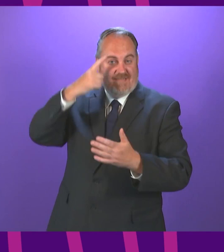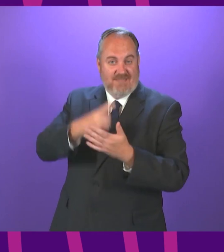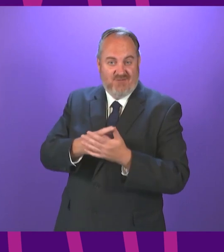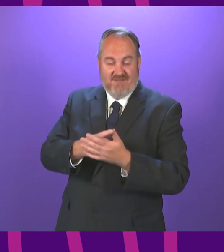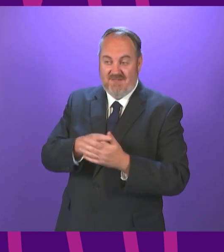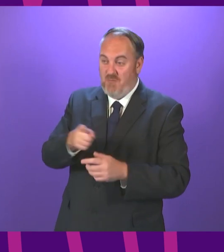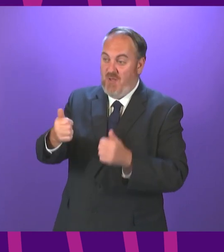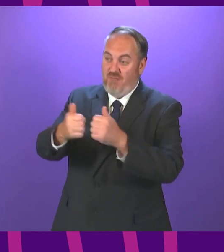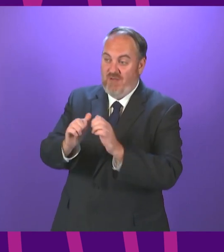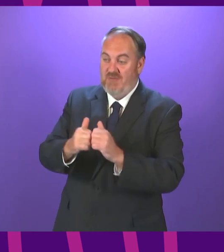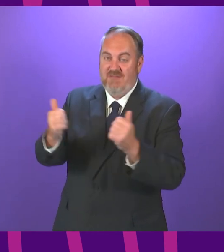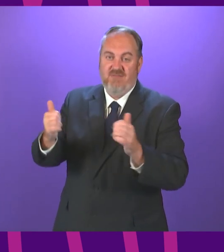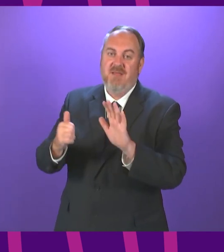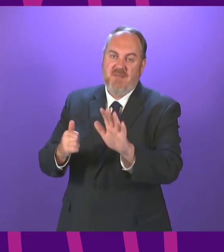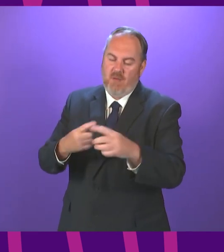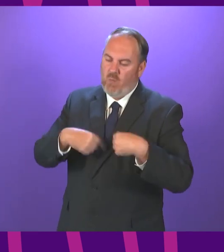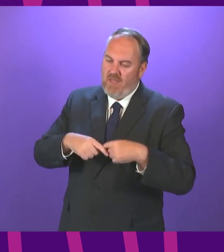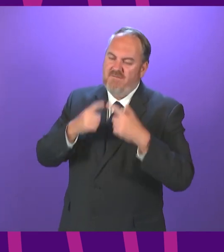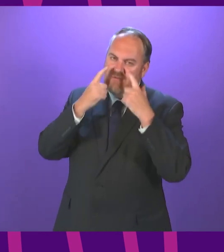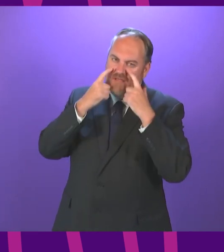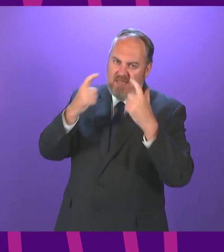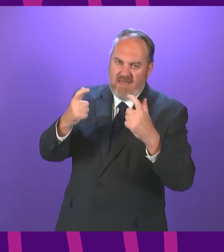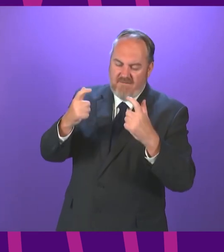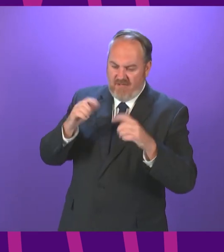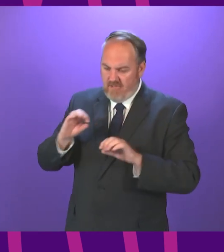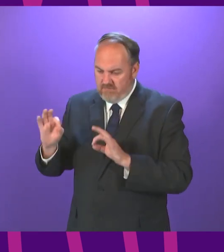people will, at least, know that the decisions are being taken with the utmost care and thought.